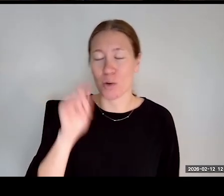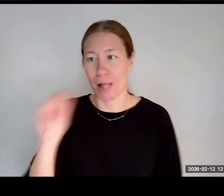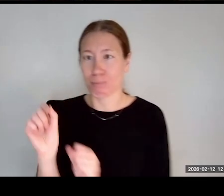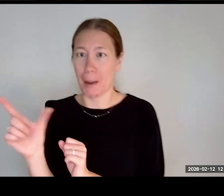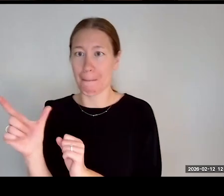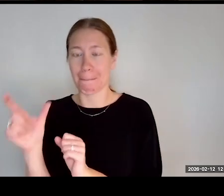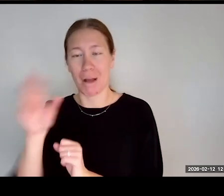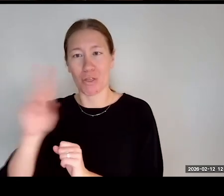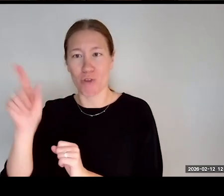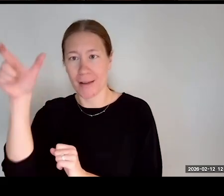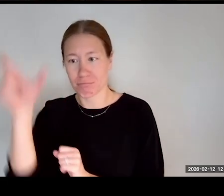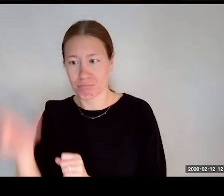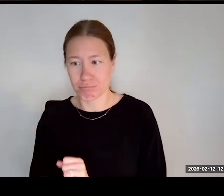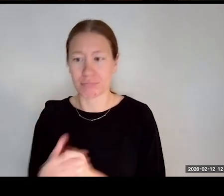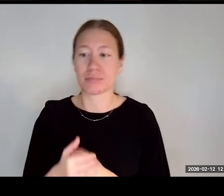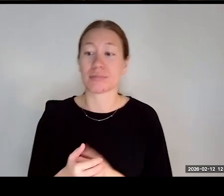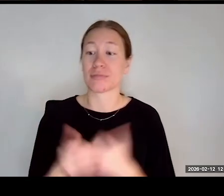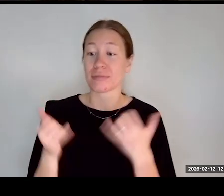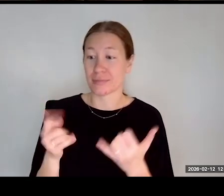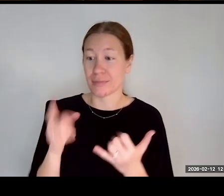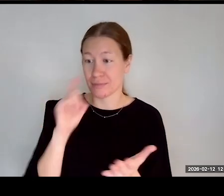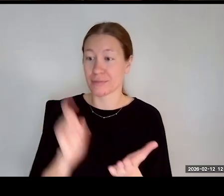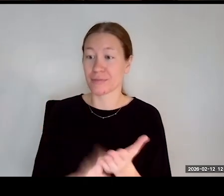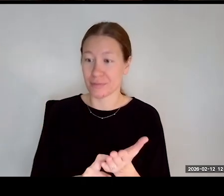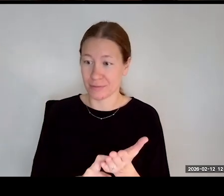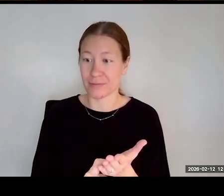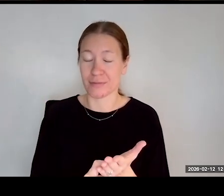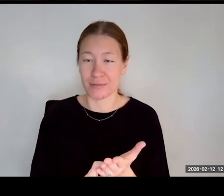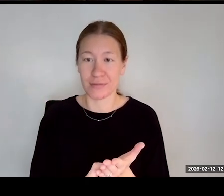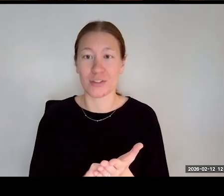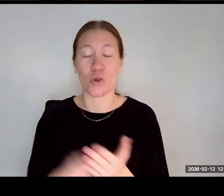if you change your list option from recommended to all styles,